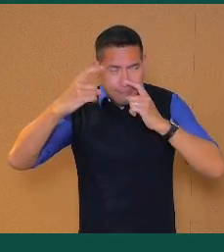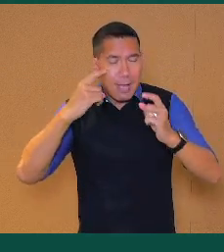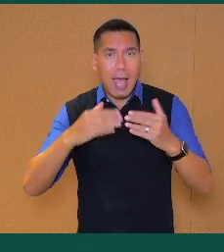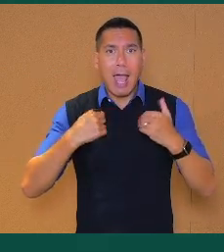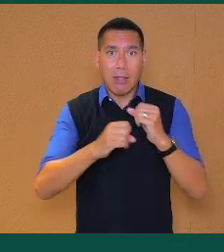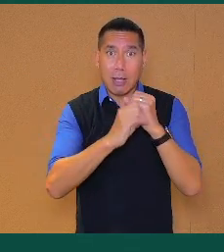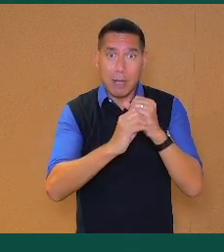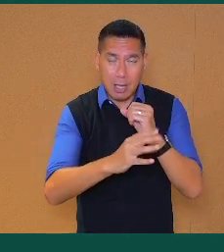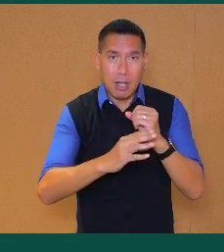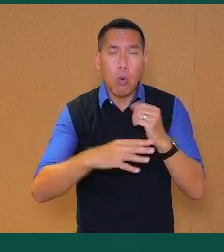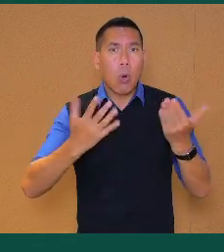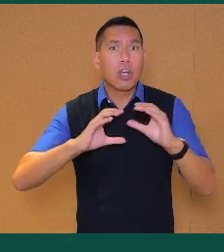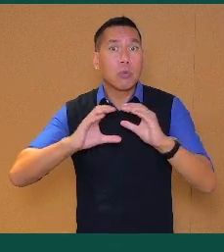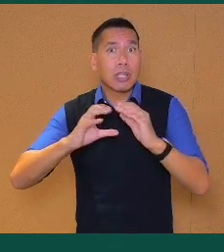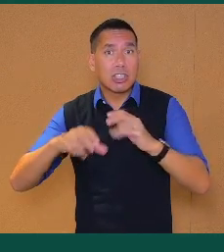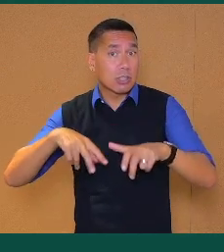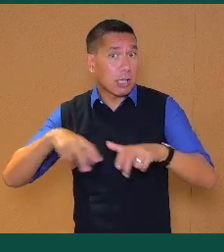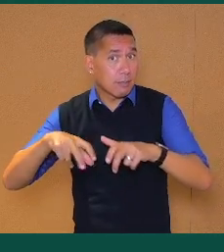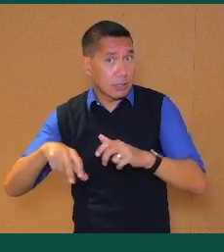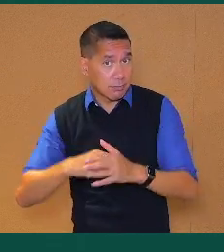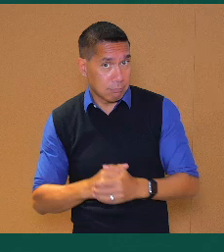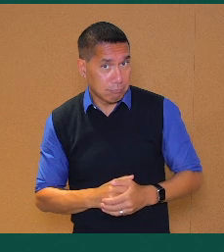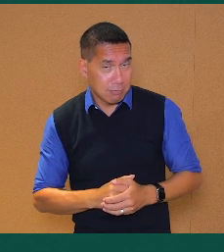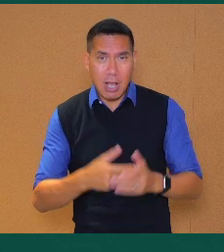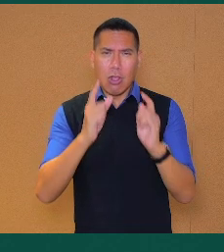promotion campaign and or communications activity.